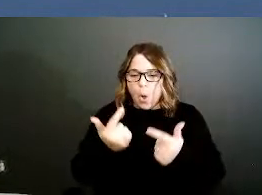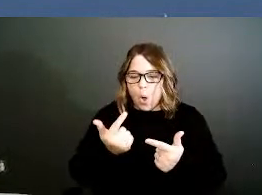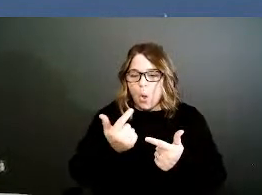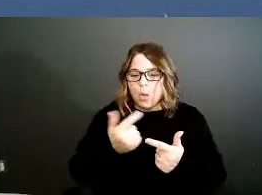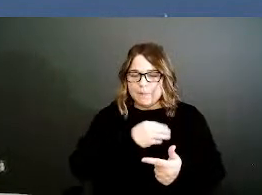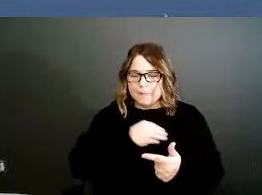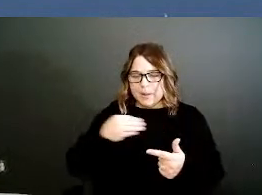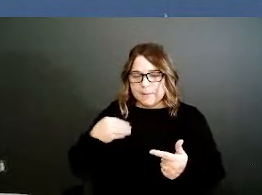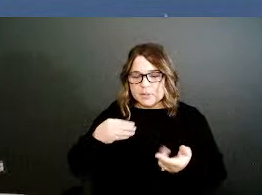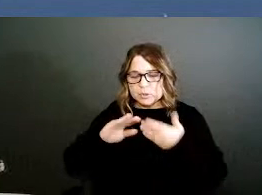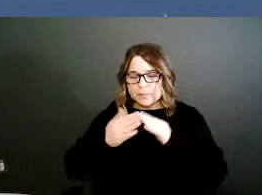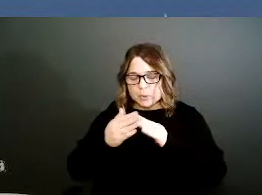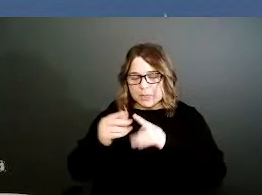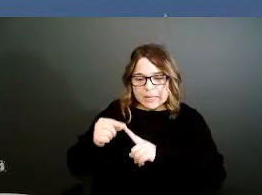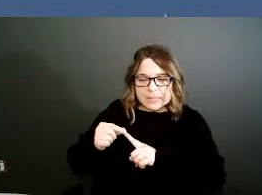COMMUNITY, ESPECIALLY FOR THOSE LEAST FORTUNATE.